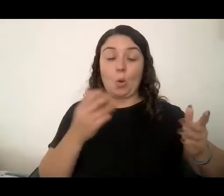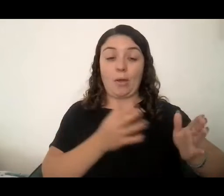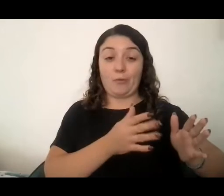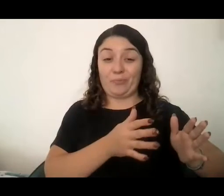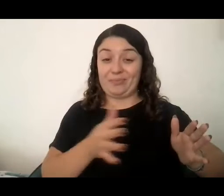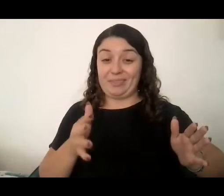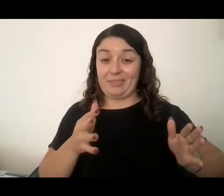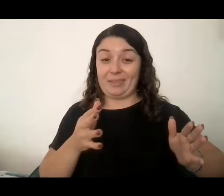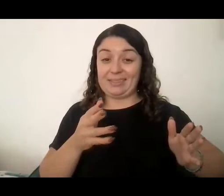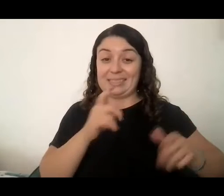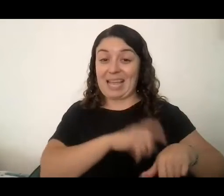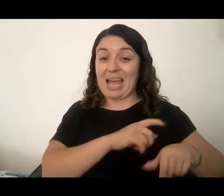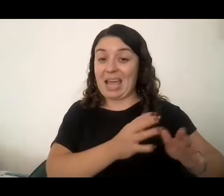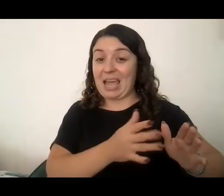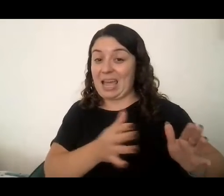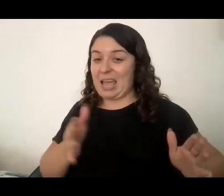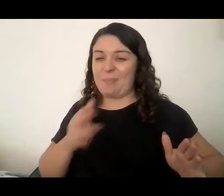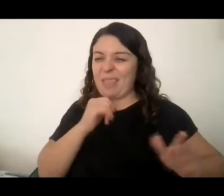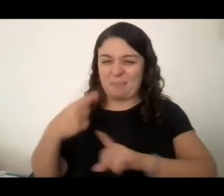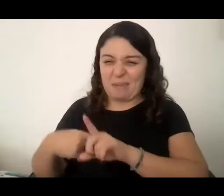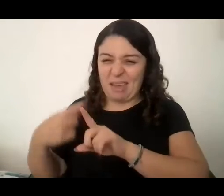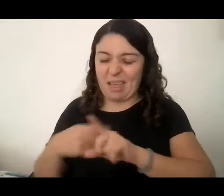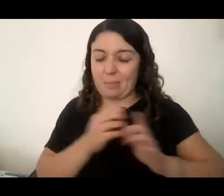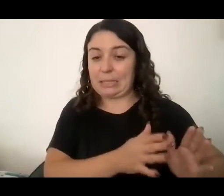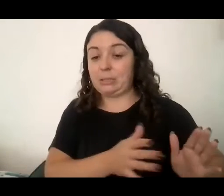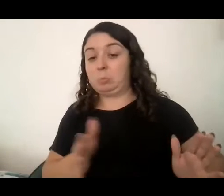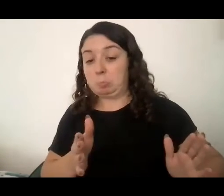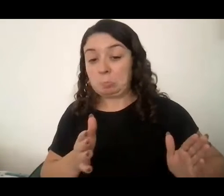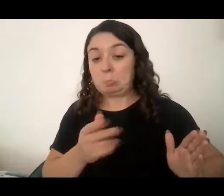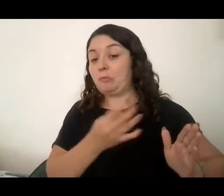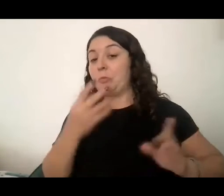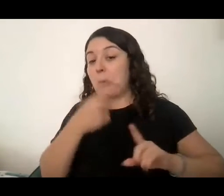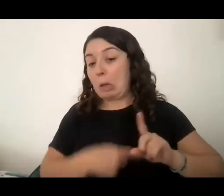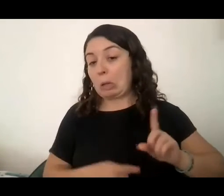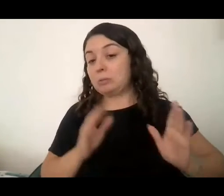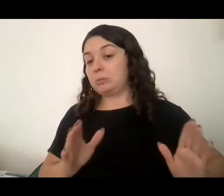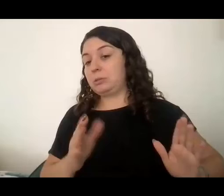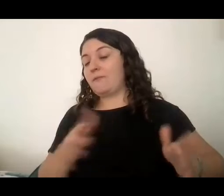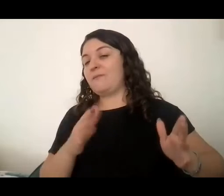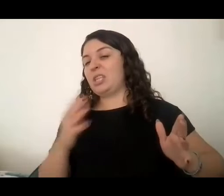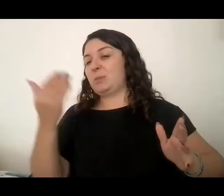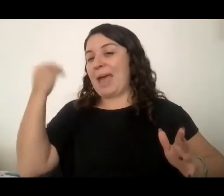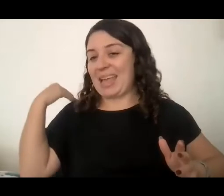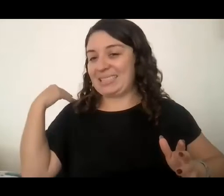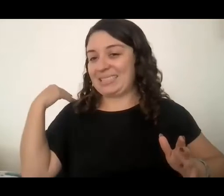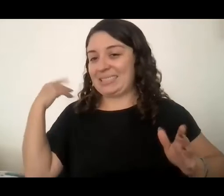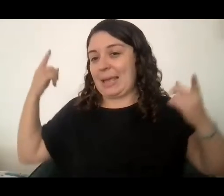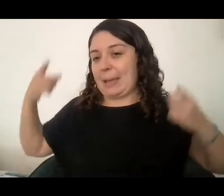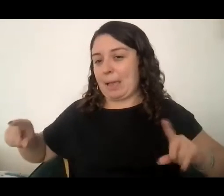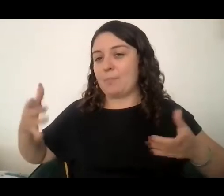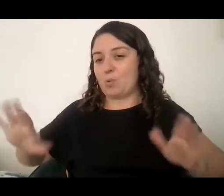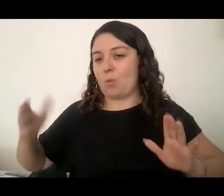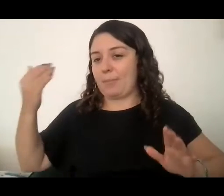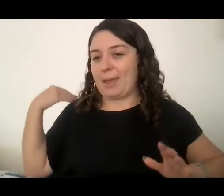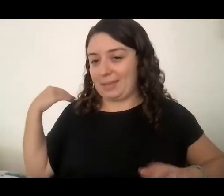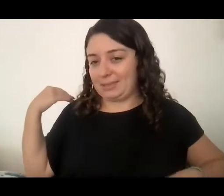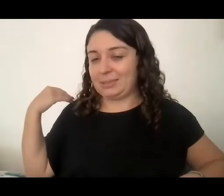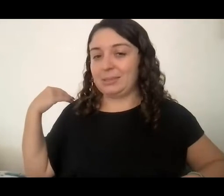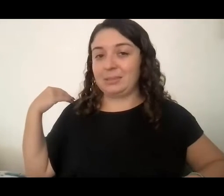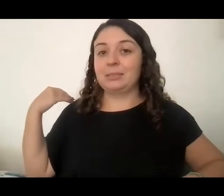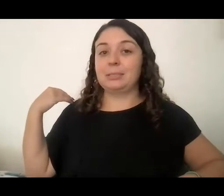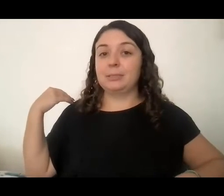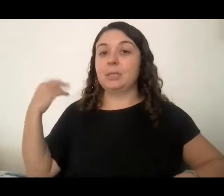because they only look at work that has been done, that's past, that's occurred, previous work. So